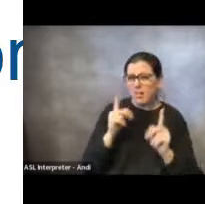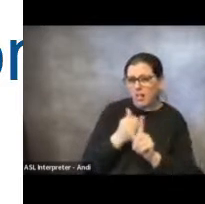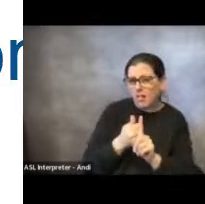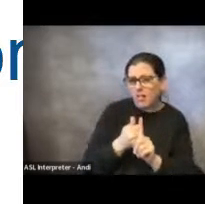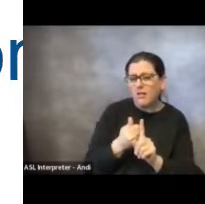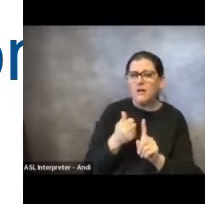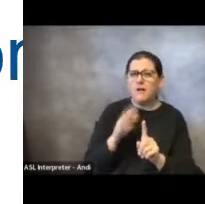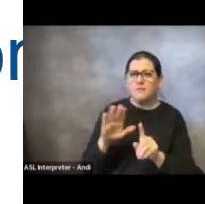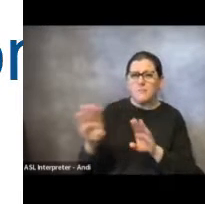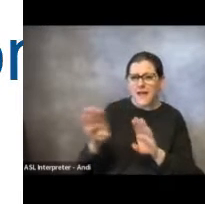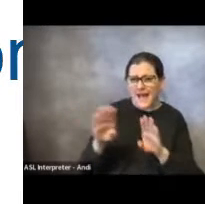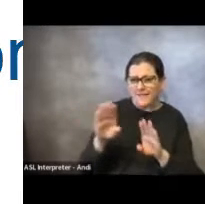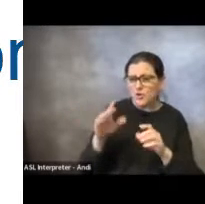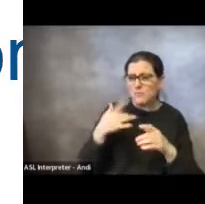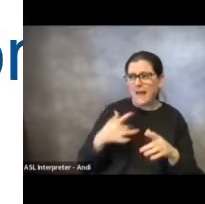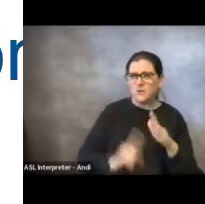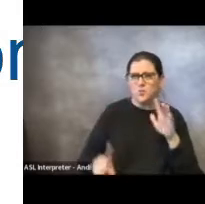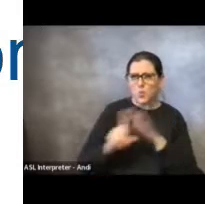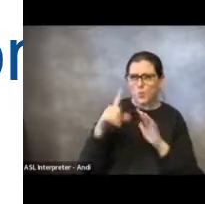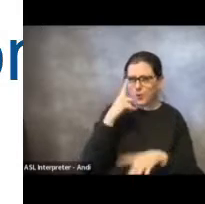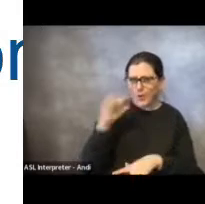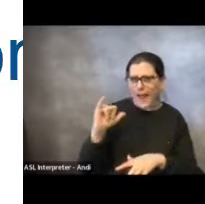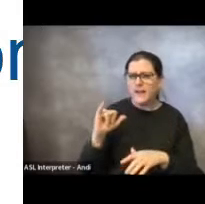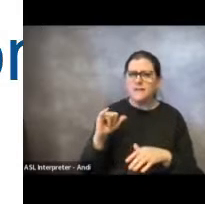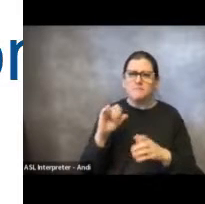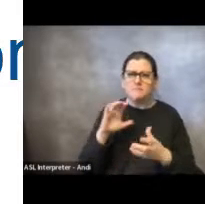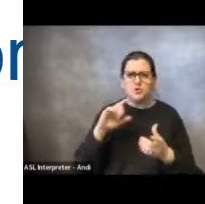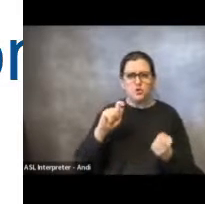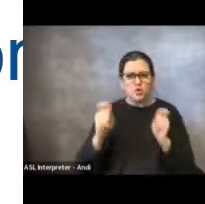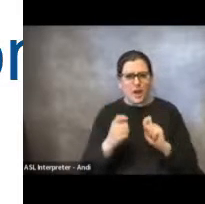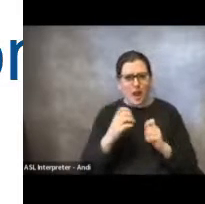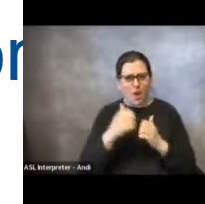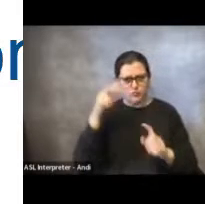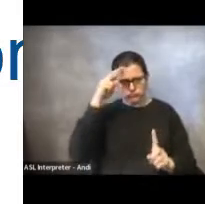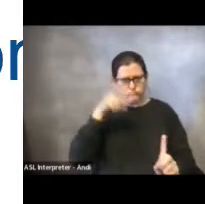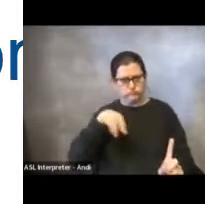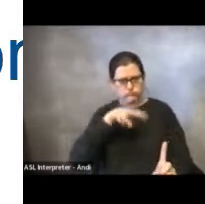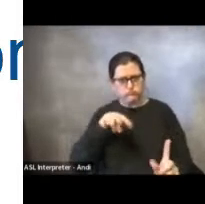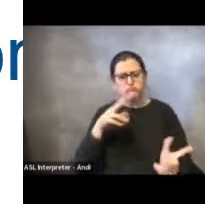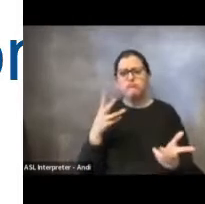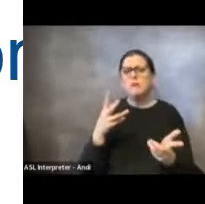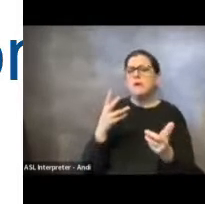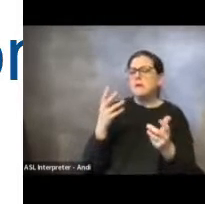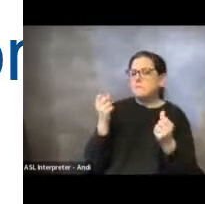behavior that might be manifesting and thinking about it differently. What is it that is playing out here, it could be a number of things. It could be